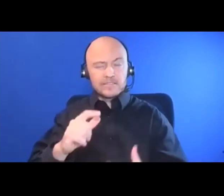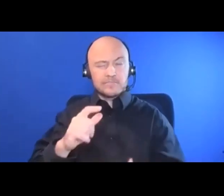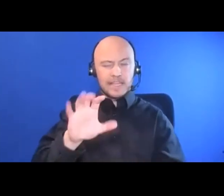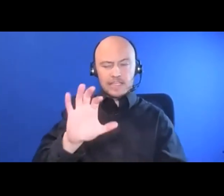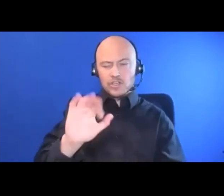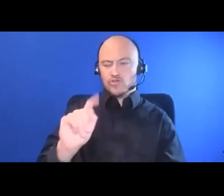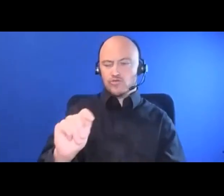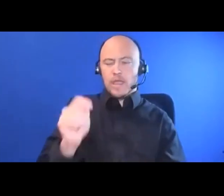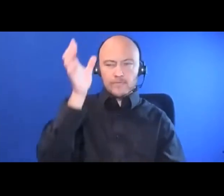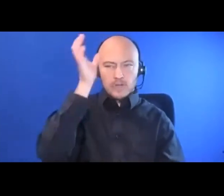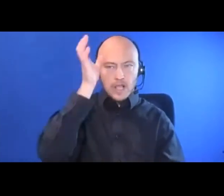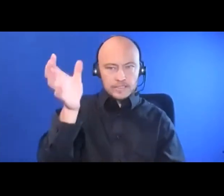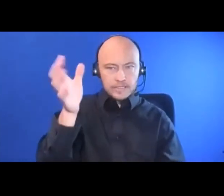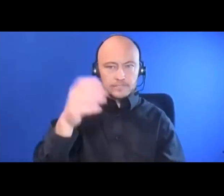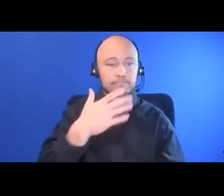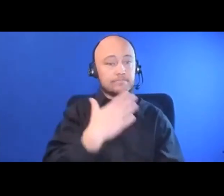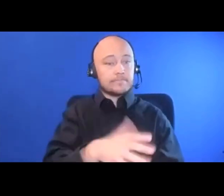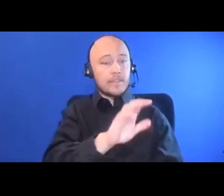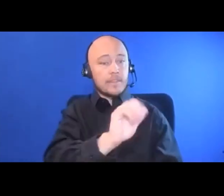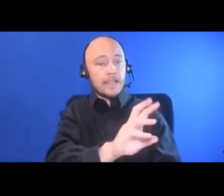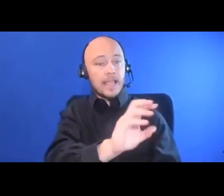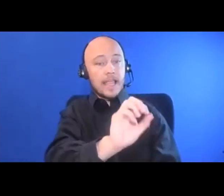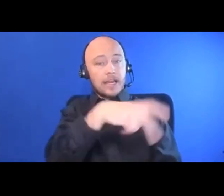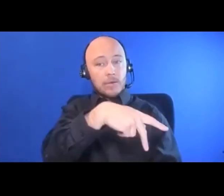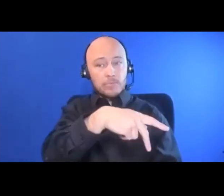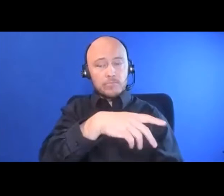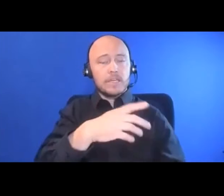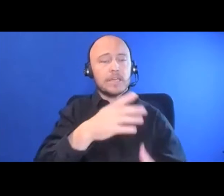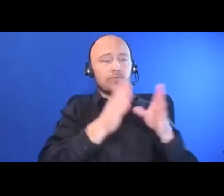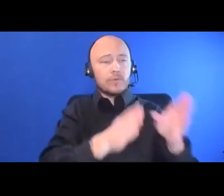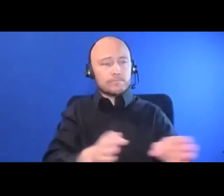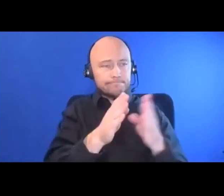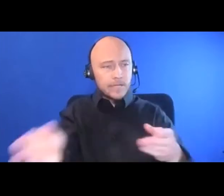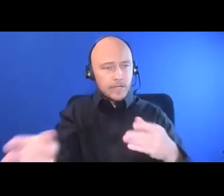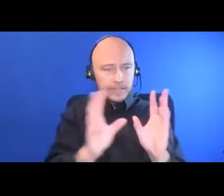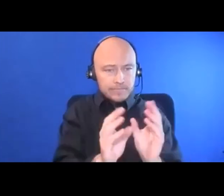I wanna thank AWP for organizing this session and inviting me to moderate.